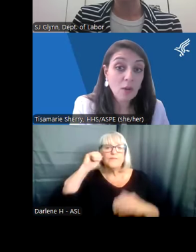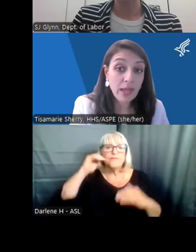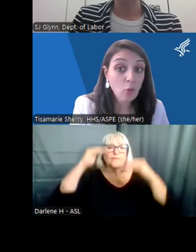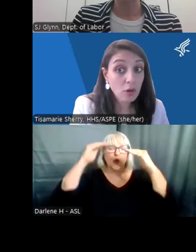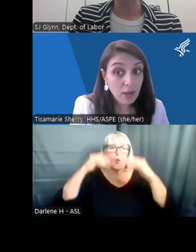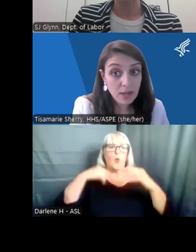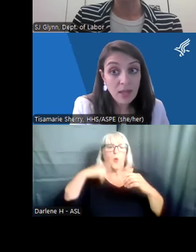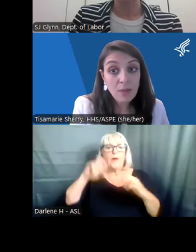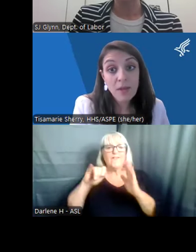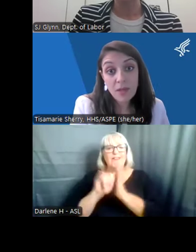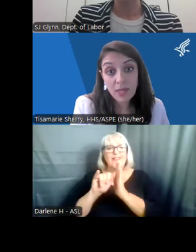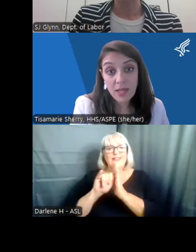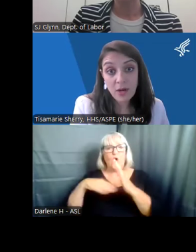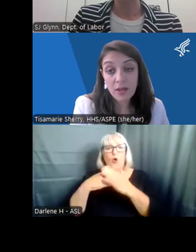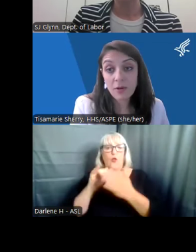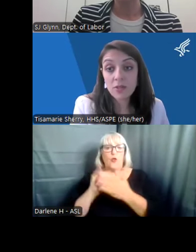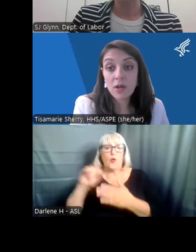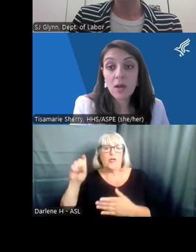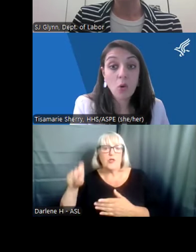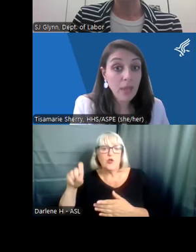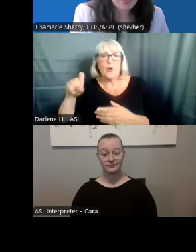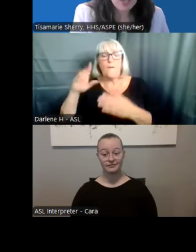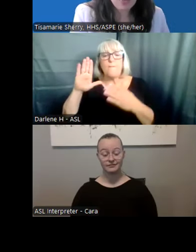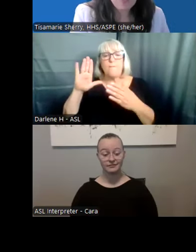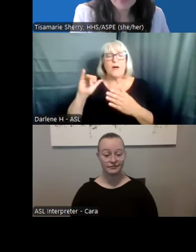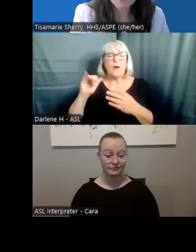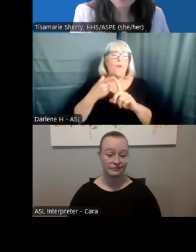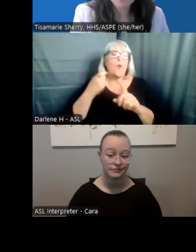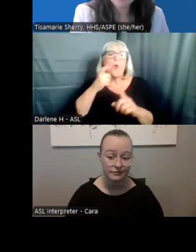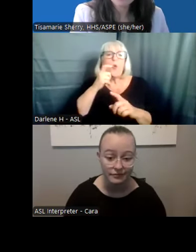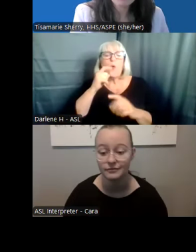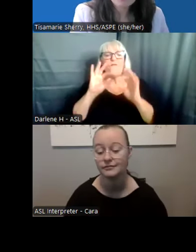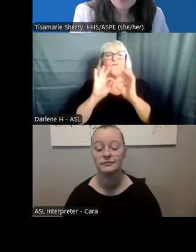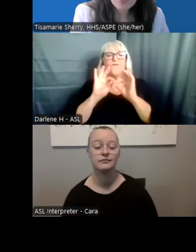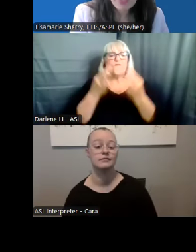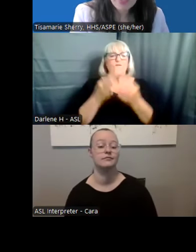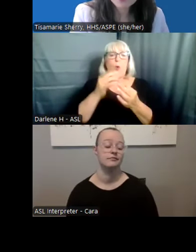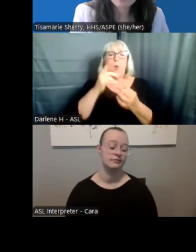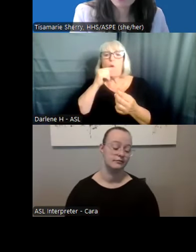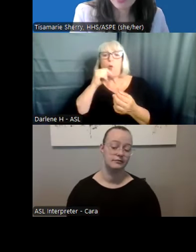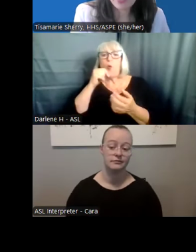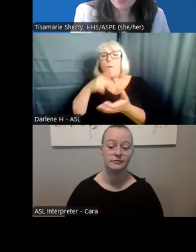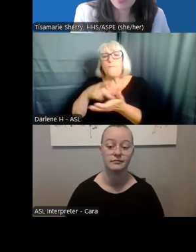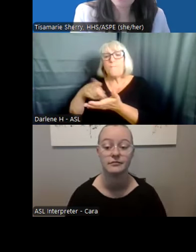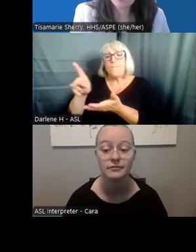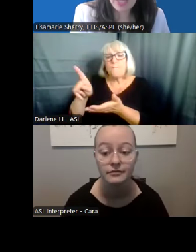are met or not by family caregivers or paid care providers. But we don't have similar data on the working